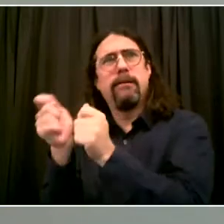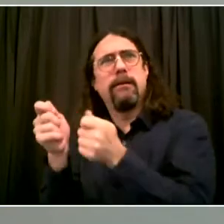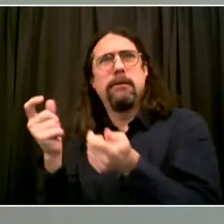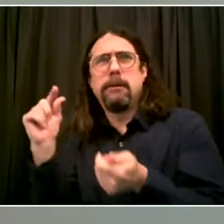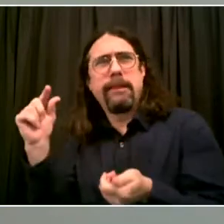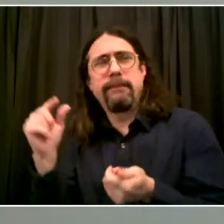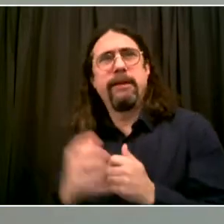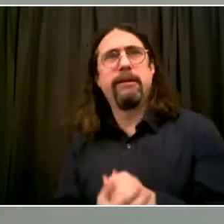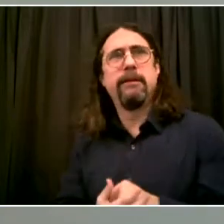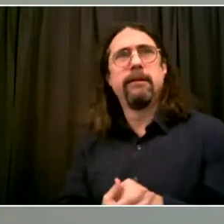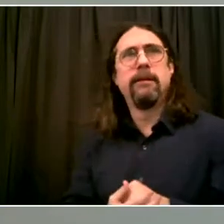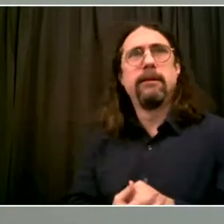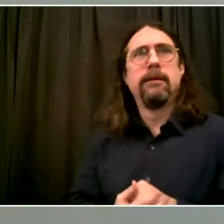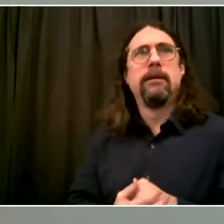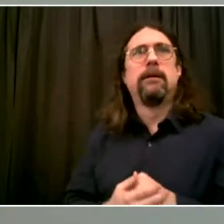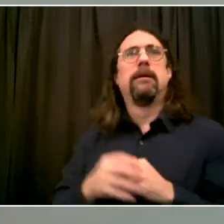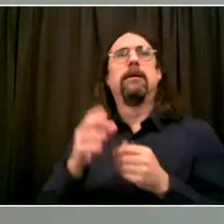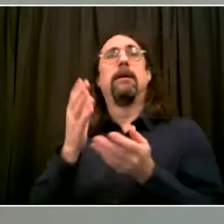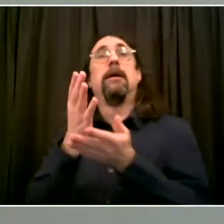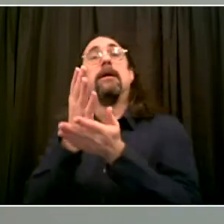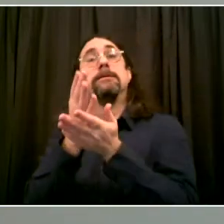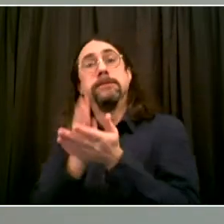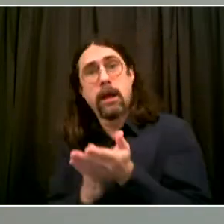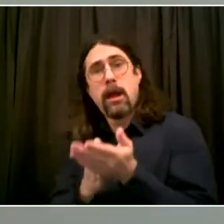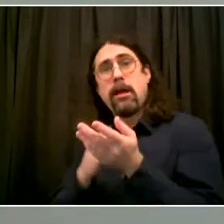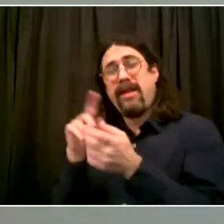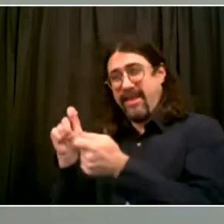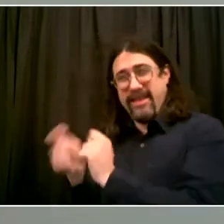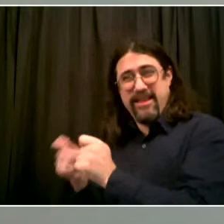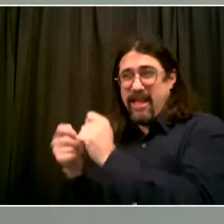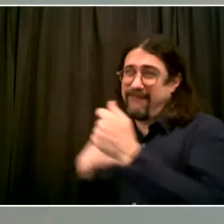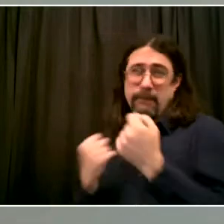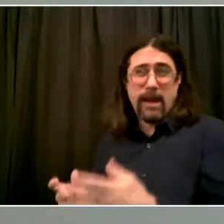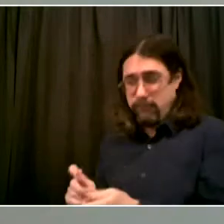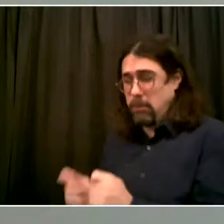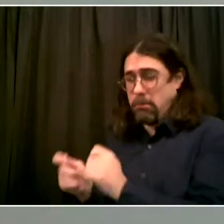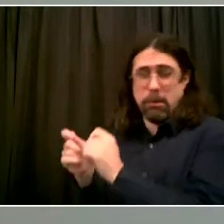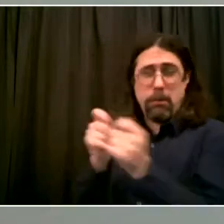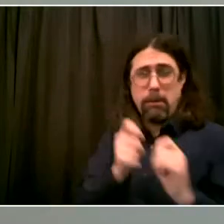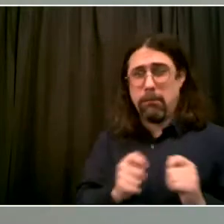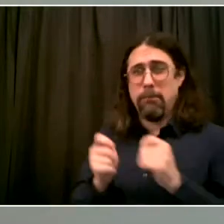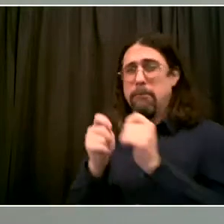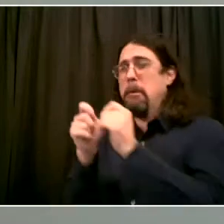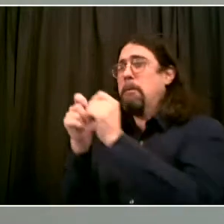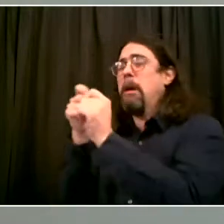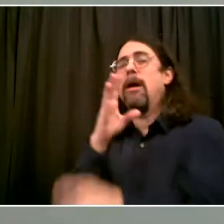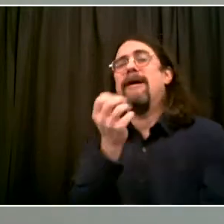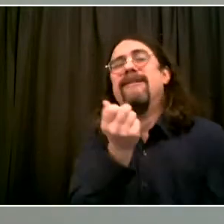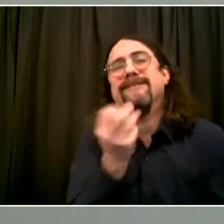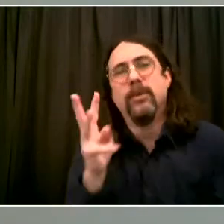MUMUTITAONS AND WE HAVE ENOUGH DATA TO SHOW THAT THEY CHANGE WHETHER THE VIRUS IS MORE